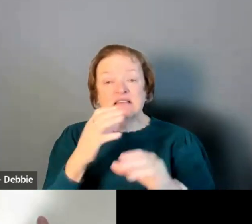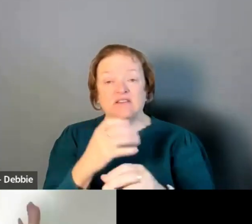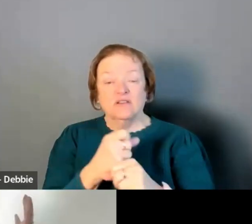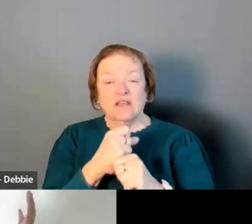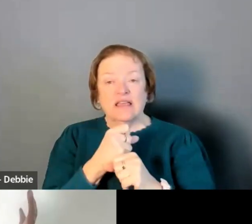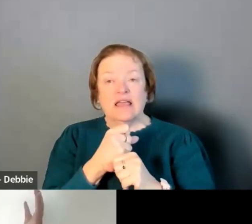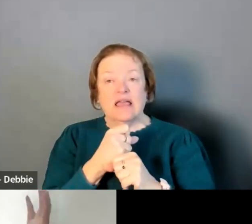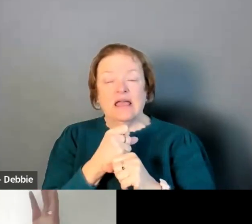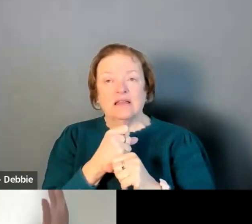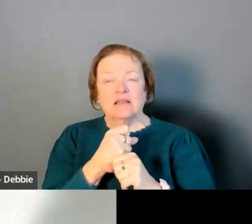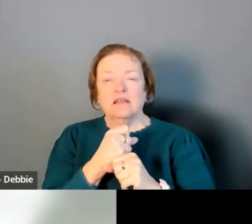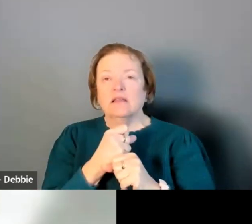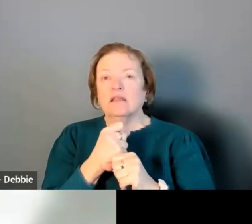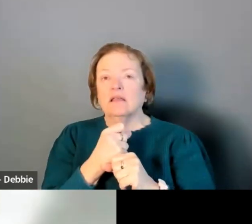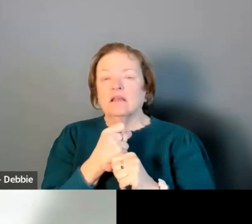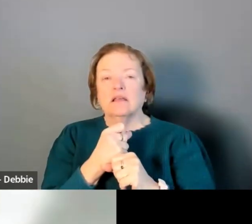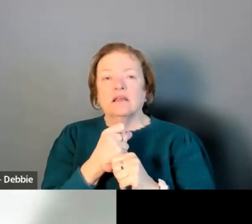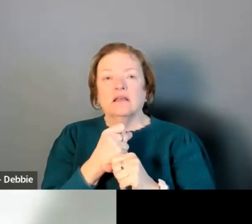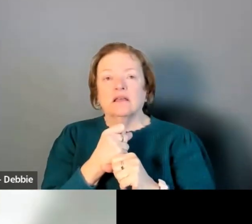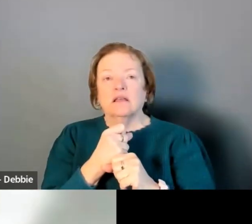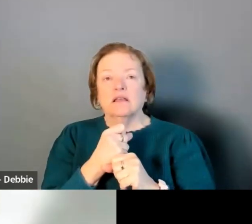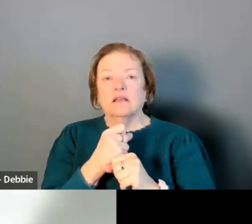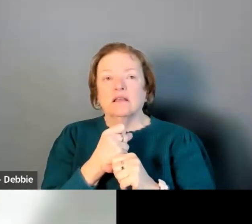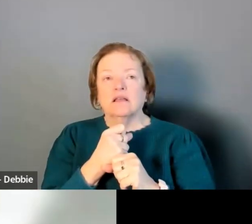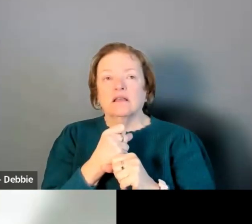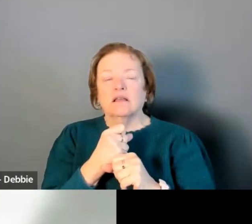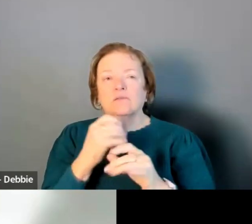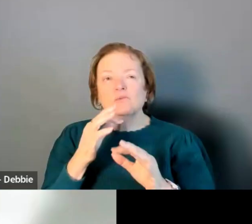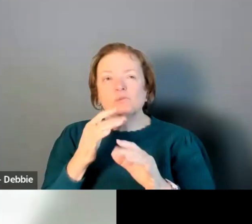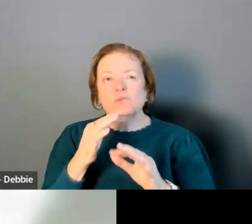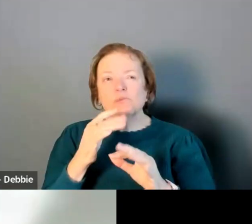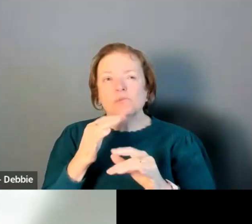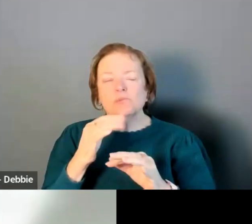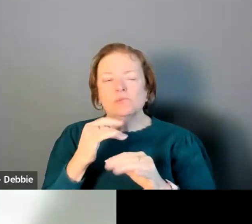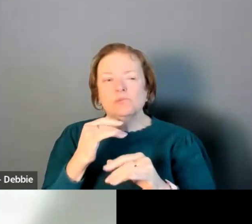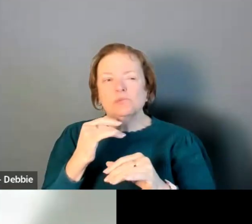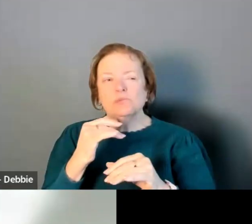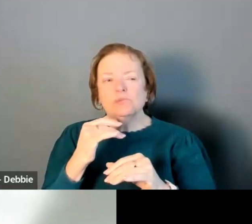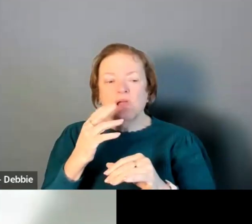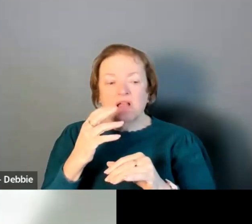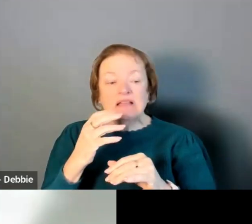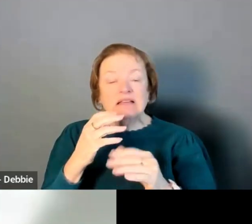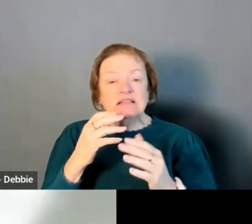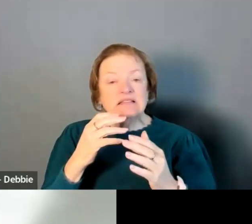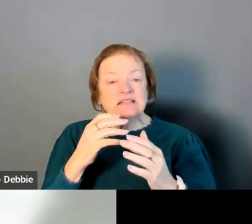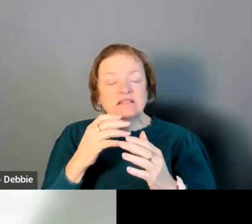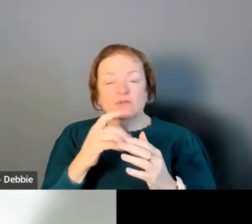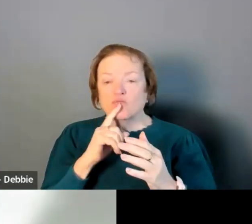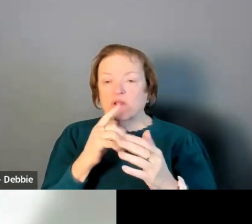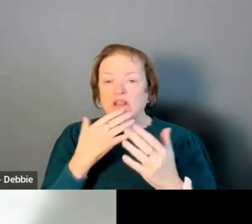not sound for from the ceiling, it is obviously I won't use this, but, you know, it is a stand-up system that has the capability,